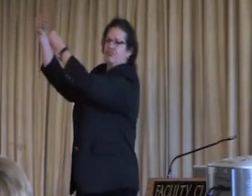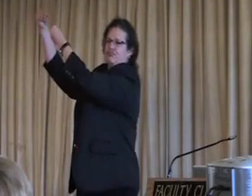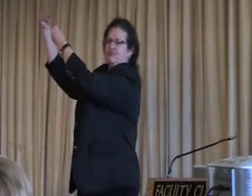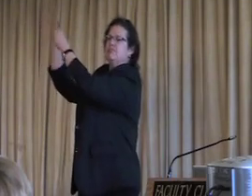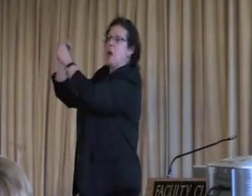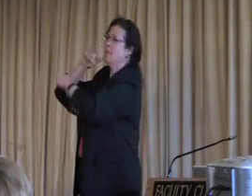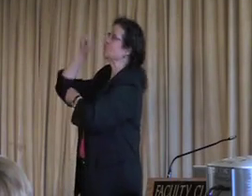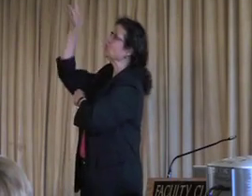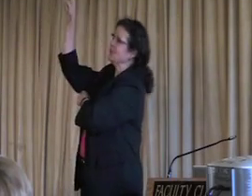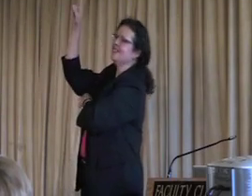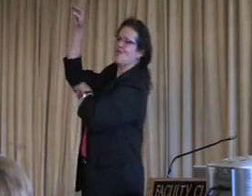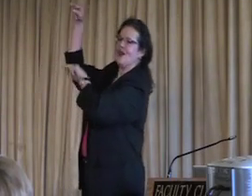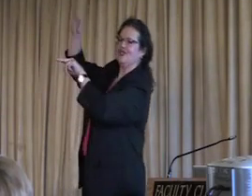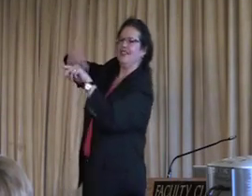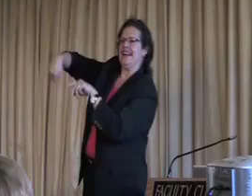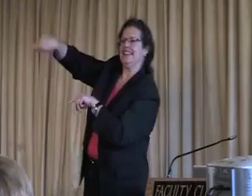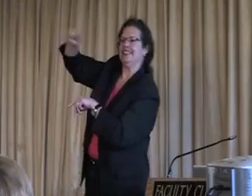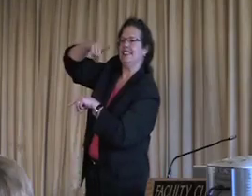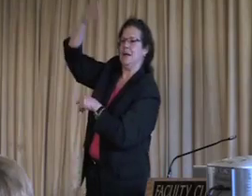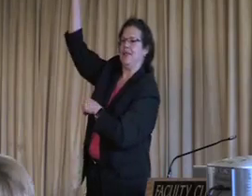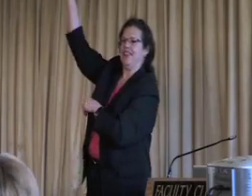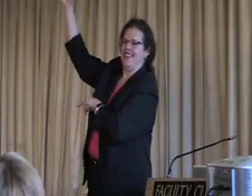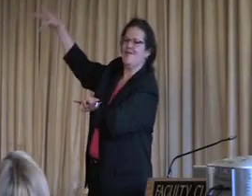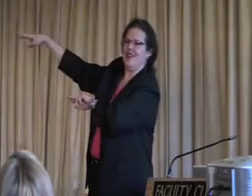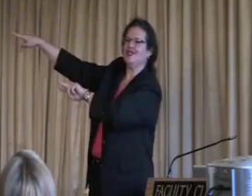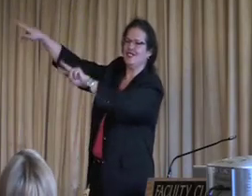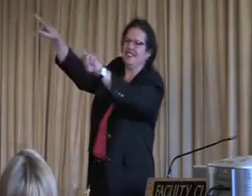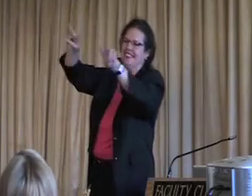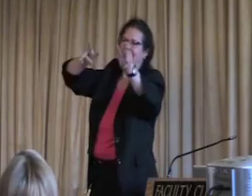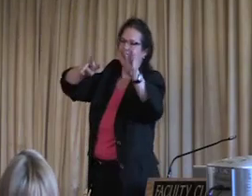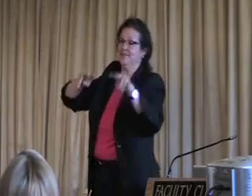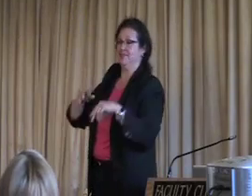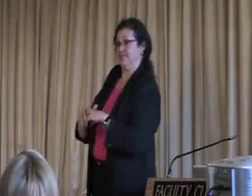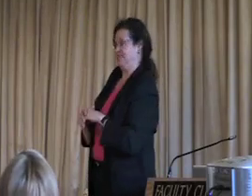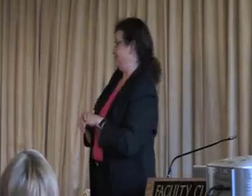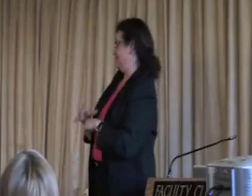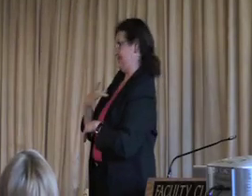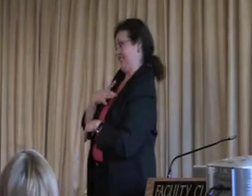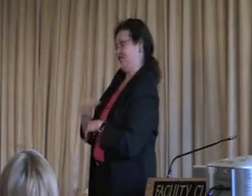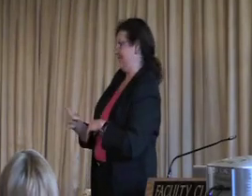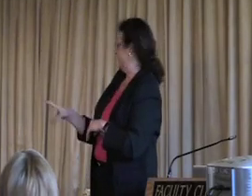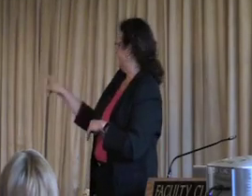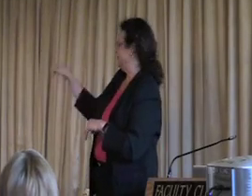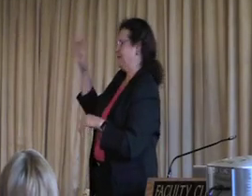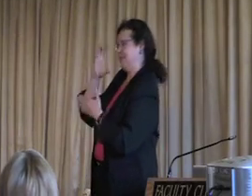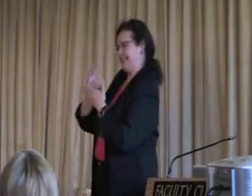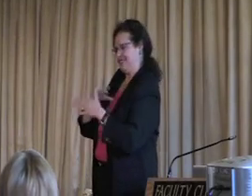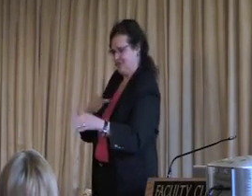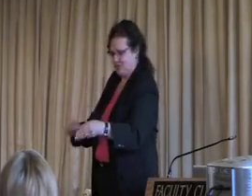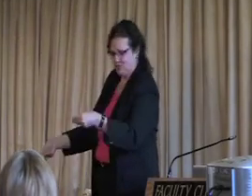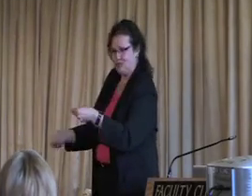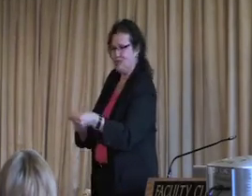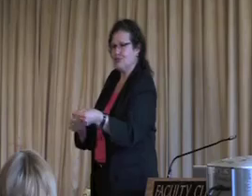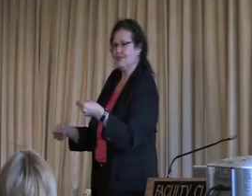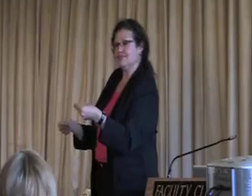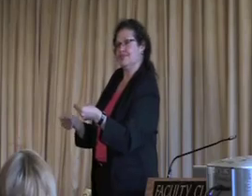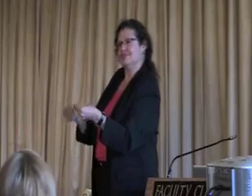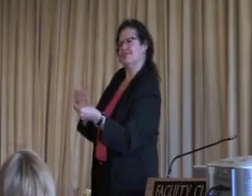ago, she left this earth, but I know that she's here watching us this evening. You know,